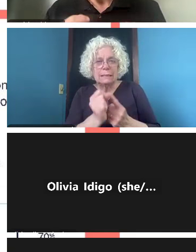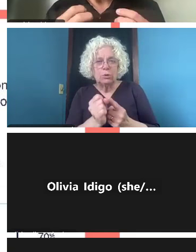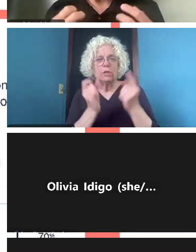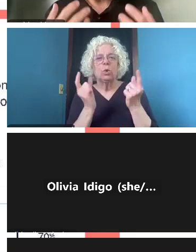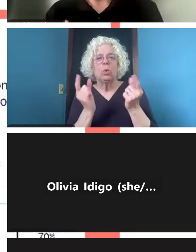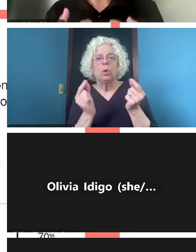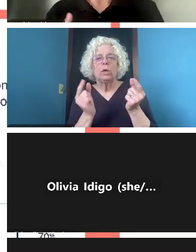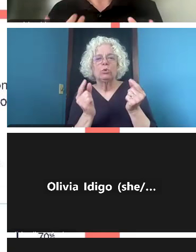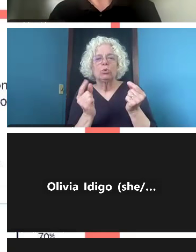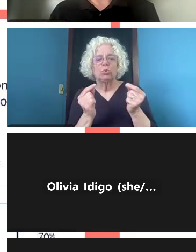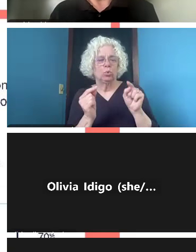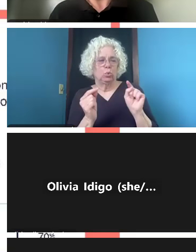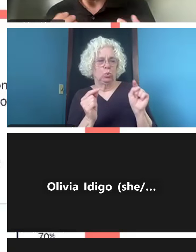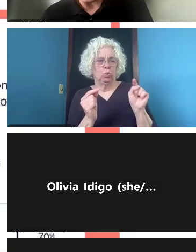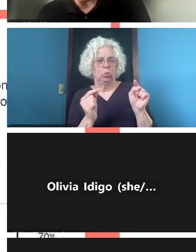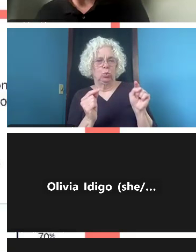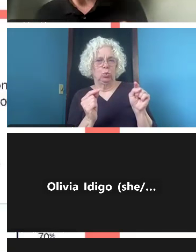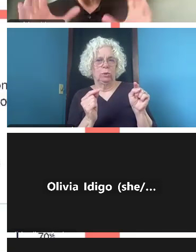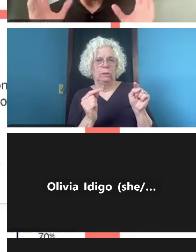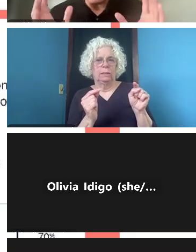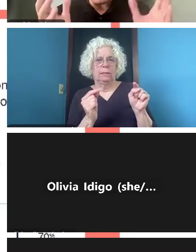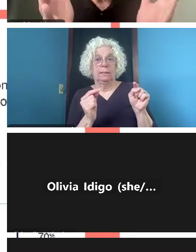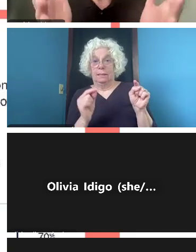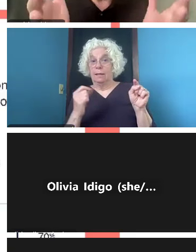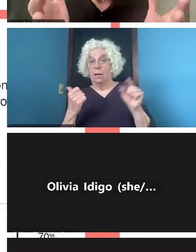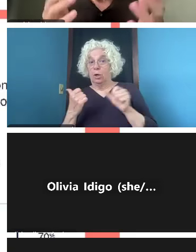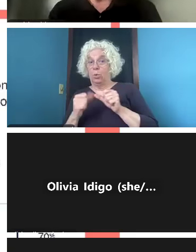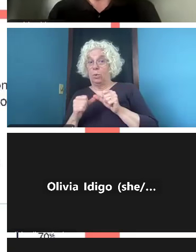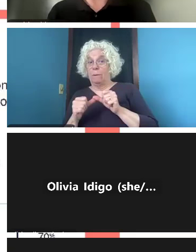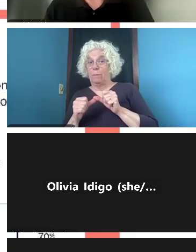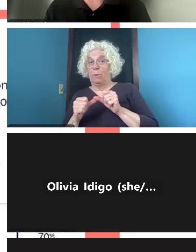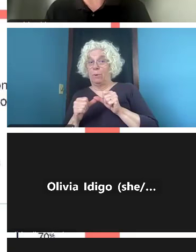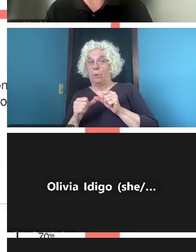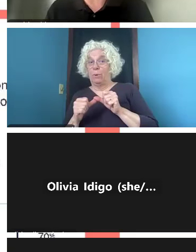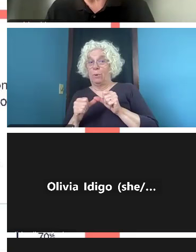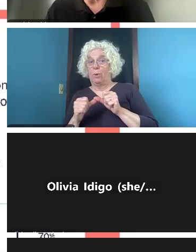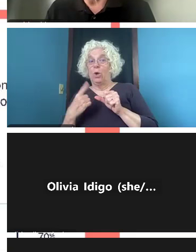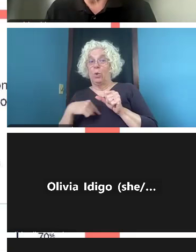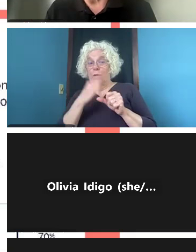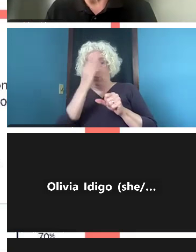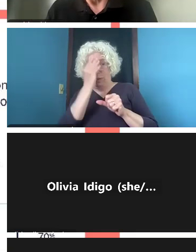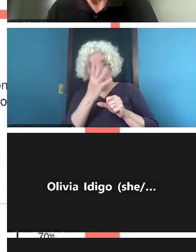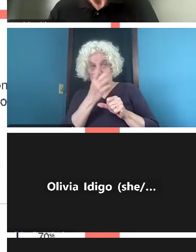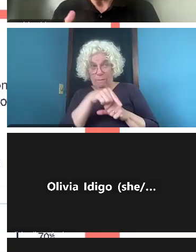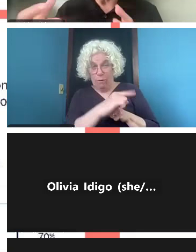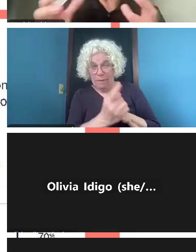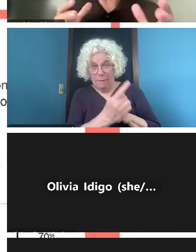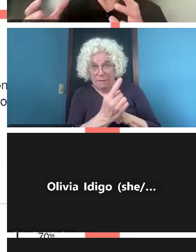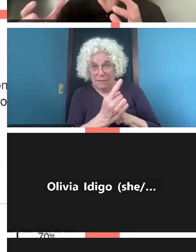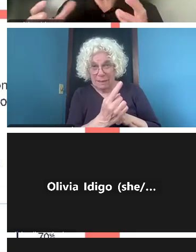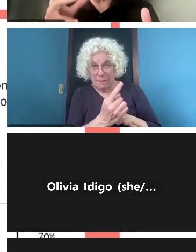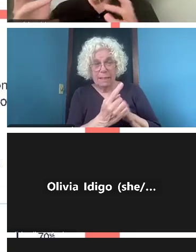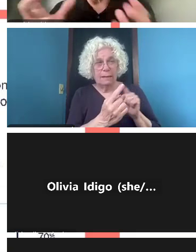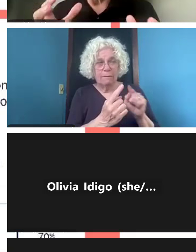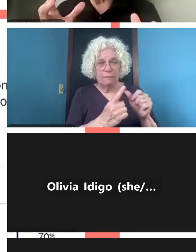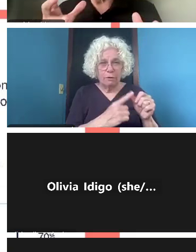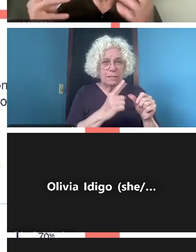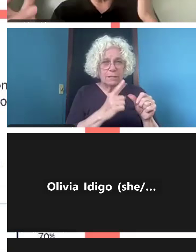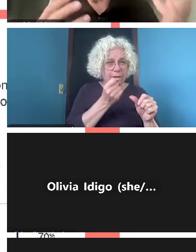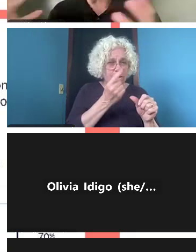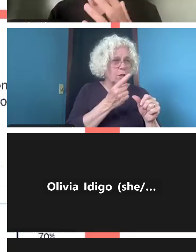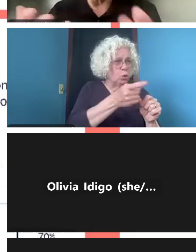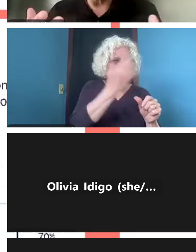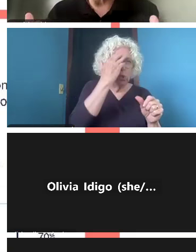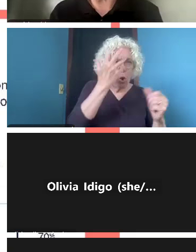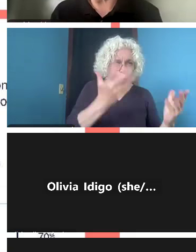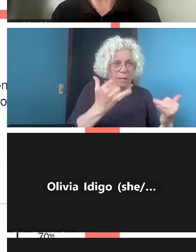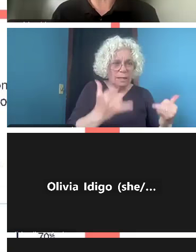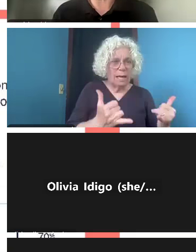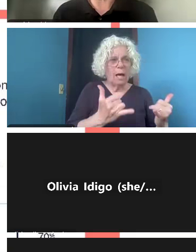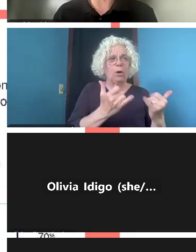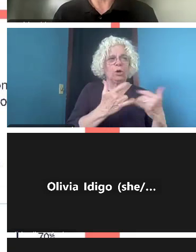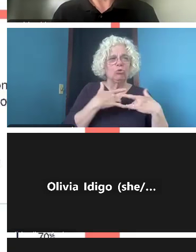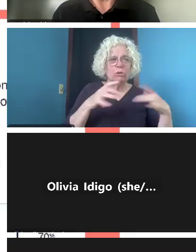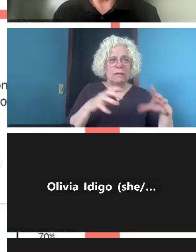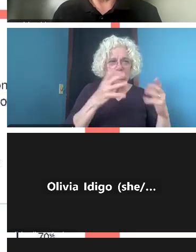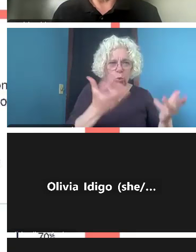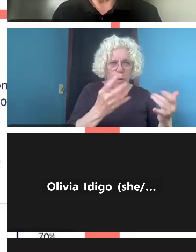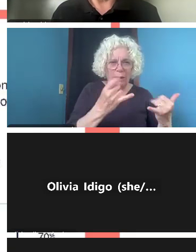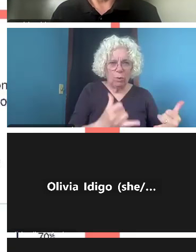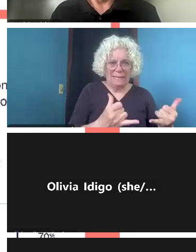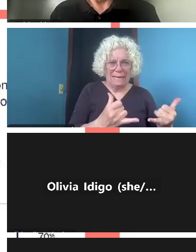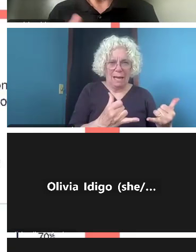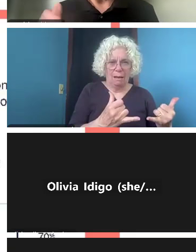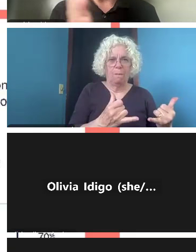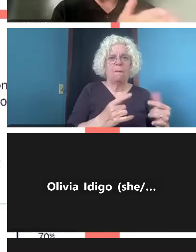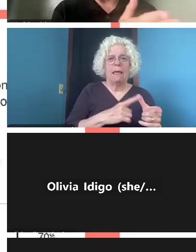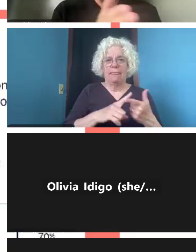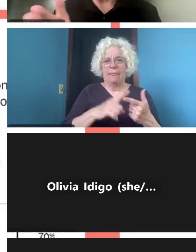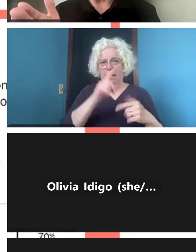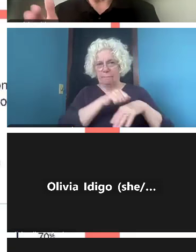What were the things they were doing? Because keep in mind, if I'm going to communicate to our trusted messengers, I have to understand their current knowledge, their current behaviors in that moment as well.